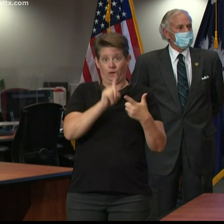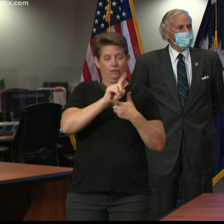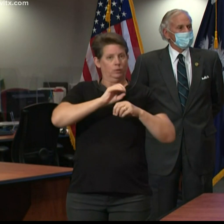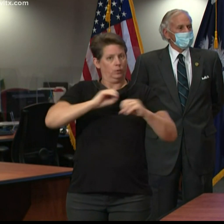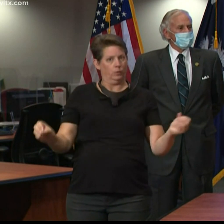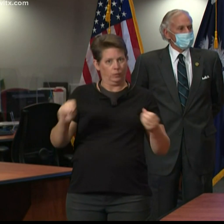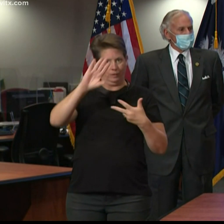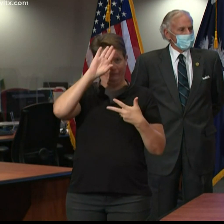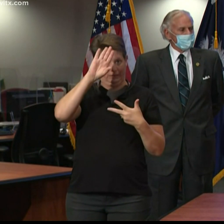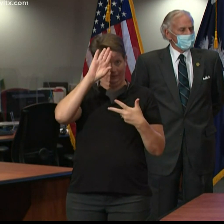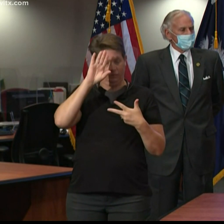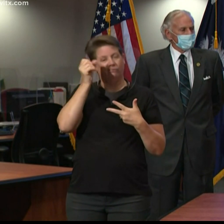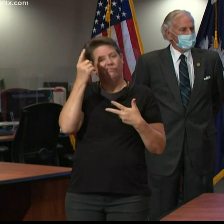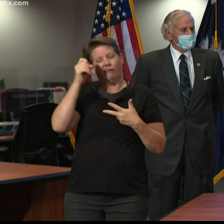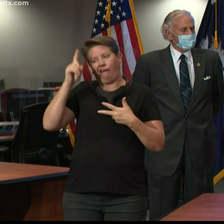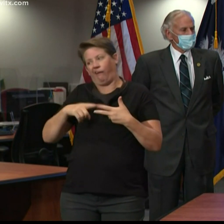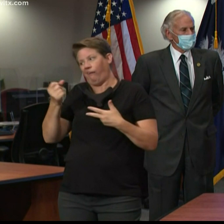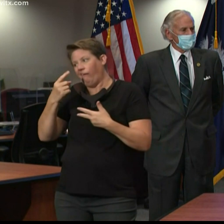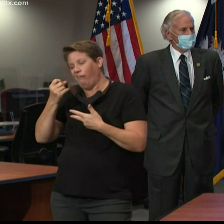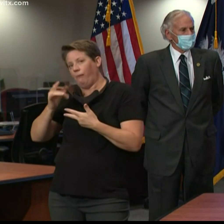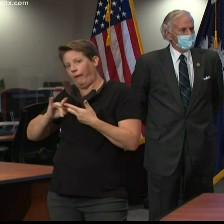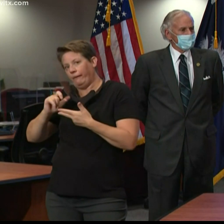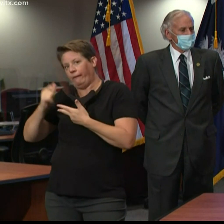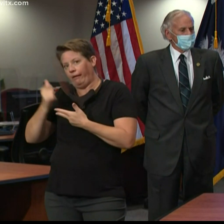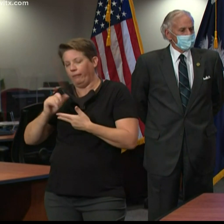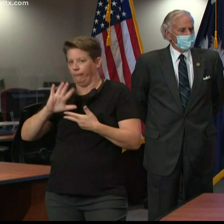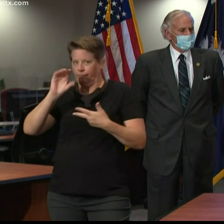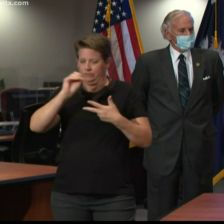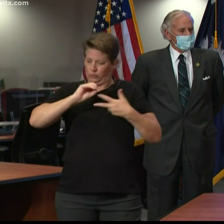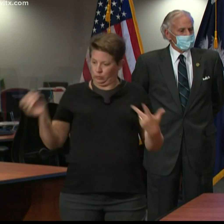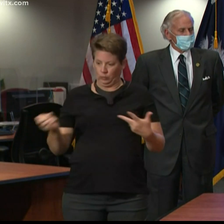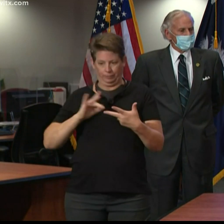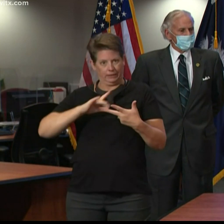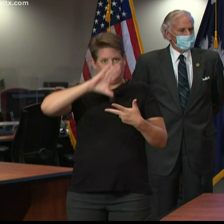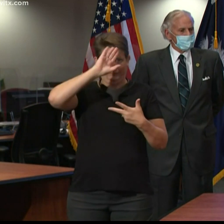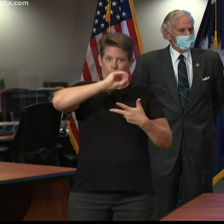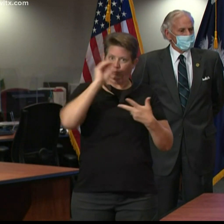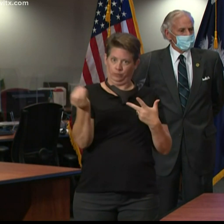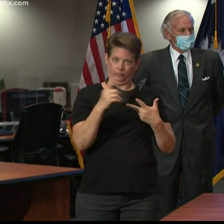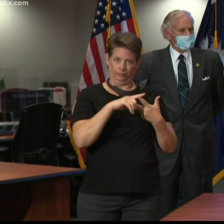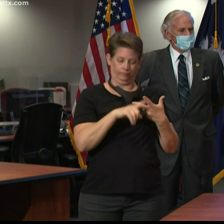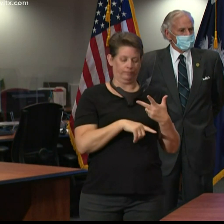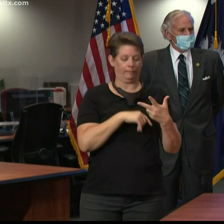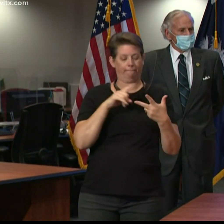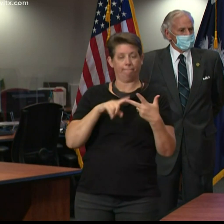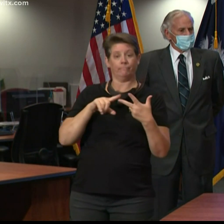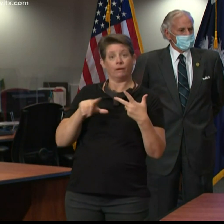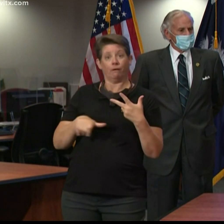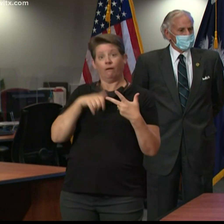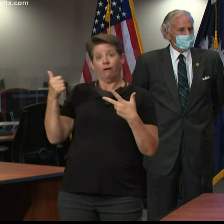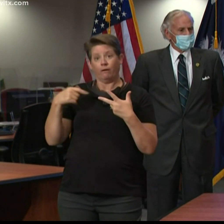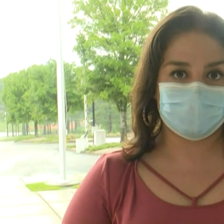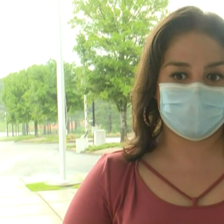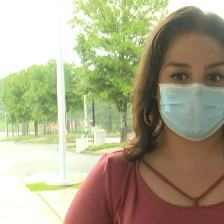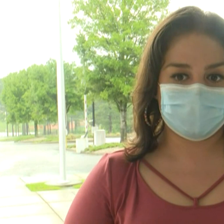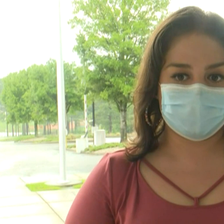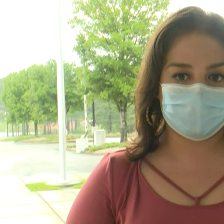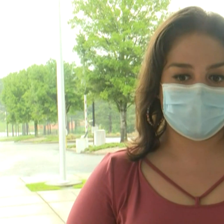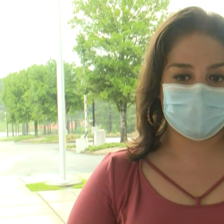LAKE WHEN THEY MEET THREE CRITERIA. AT LEAST TEN DAYS HAS PASSED SINCE LAKE WHEN THEY MEET THREE CRITERIA. AT LEAST TEN DAYS HAS PASSED SINCE THE4@ LAKE WHEN THEY MEET THREE CRITERIA. AT LEAST TEN DAYS HAS PASSED SINCE THE4@ ONSET LAKE WHEN THEY MEET THREE CRITERIA. AT LEAST TEN DAYS HAS PASSED SINCE THE4@ ONSET OF4@ CRITERIA. AT LEAST TEN DAYS HAS PASSED SINCE THE4@ ONSET OF4@ CRITERIA. AT LEAST TEN DAYS HAS PASSED SINCE THE4@ ONSET OF4@ SYMPTOMS CRITERIA. AT LEAST TEN DAYS HAS PASSED SINCE THE4@ ONSET OF4@ SYMPTOMS AND CRITERIA. AT LEAST TEN DAYS HAS PASSED SINCE THE4@ ONSET OF4@ SYMPTOMS AND FEVER CRITERIA. AT LEAST TEN DAYS HAS PASSED SINCE THE4@ ONSET OF4@ SYMPTOMS AND FEVER FREE CRITERIA. AT LEAST TEN DAYS HAS PASSED SINCE THE4@ ONSET OF4@ SYMPTOMS AND FEVER FREE FOR CRITERIA. AT LEAST TEN DAYS HAS PASSED SINCE THE4@ ONSET OF4@ SYMPTOMS AND FEVER FREE FOR 484 PASSED SINCE THE4@ ONSET OF4@ SYMPTOMS AND FEVER FREE FOR 484 PASSED SINCE THE4@ ONSET OF4@ SYMPTOMS AND FEVER FREE FOR 484 HOURS